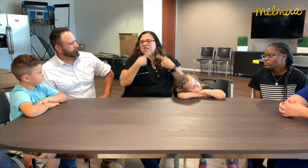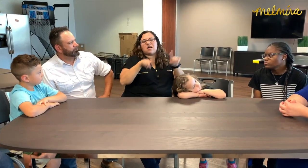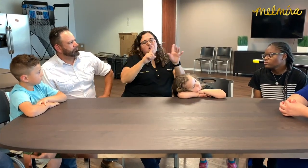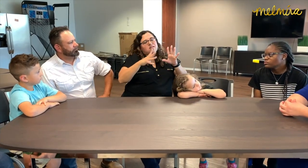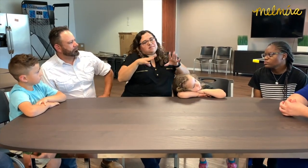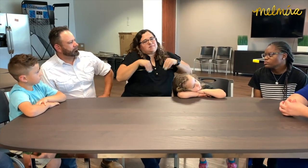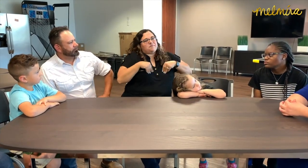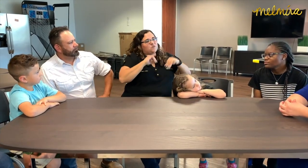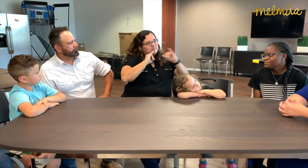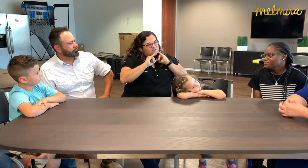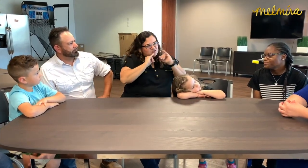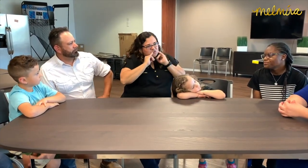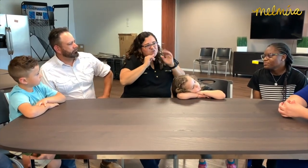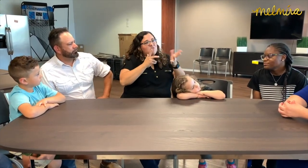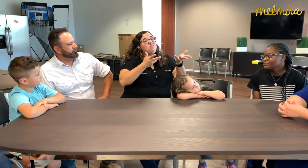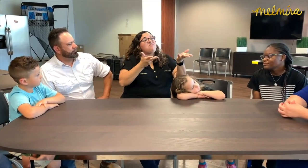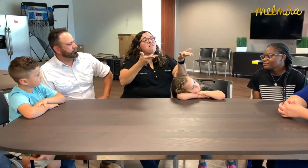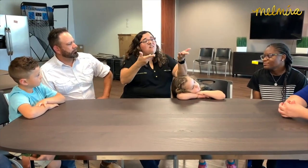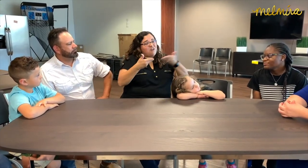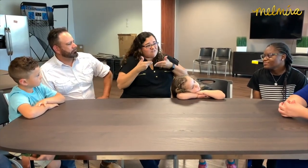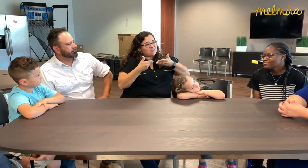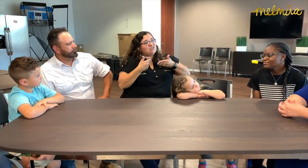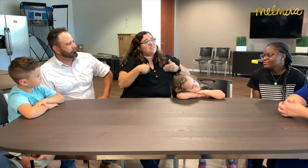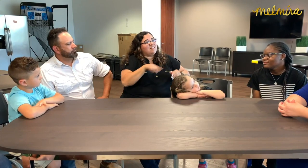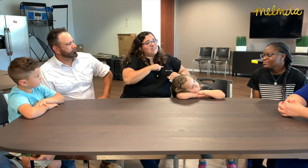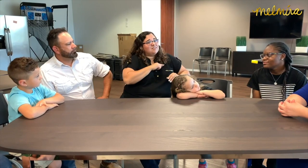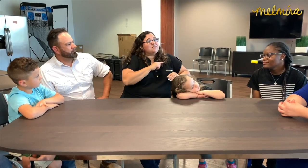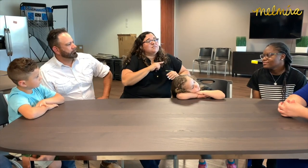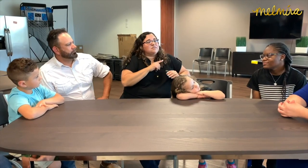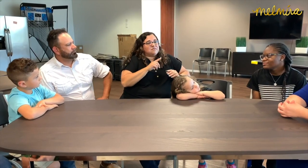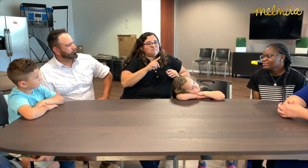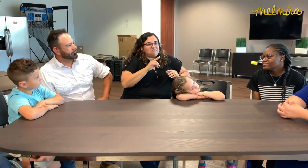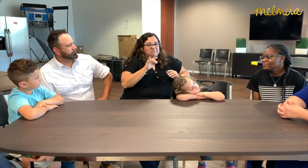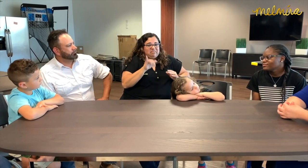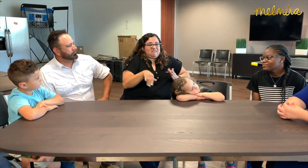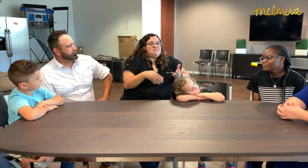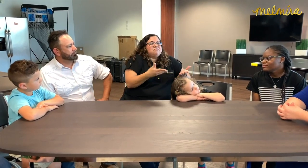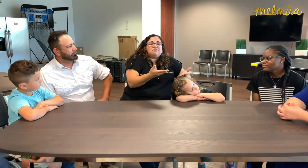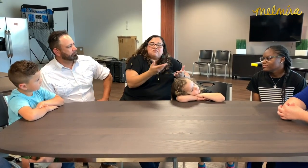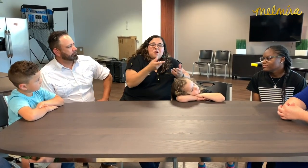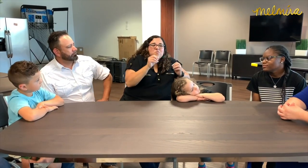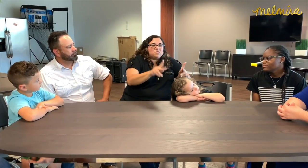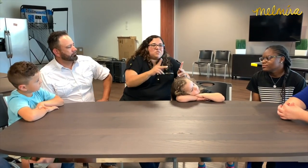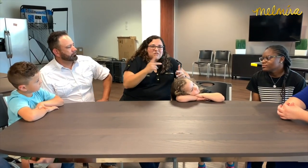participate. We finally gave in and did the interview, and they offered us the opportunity to be on TV show.